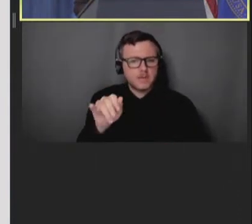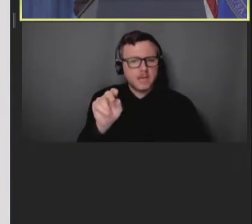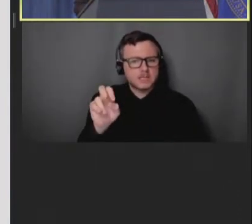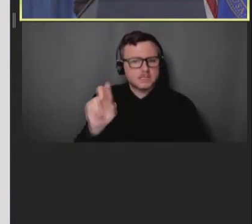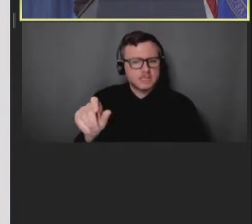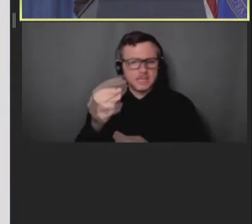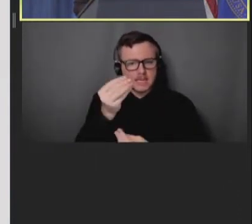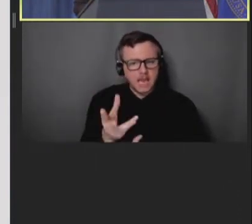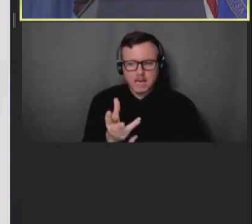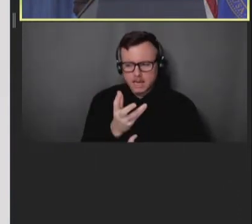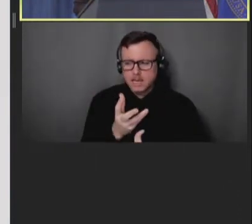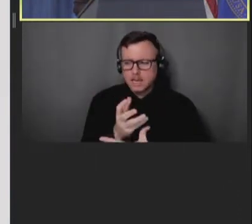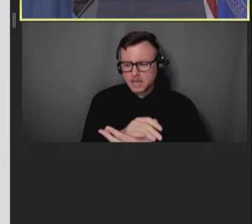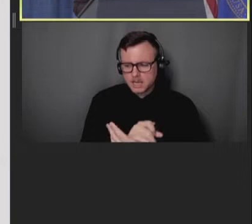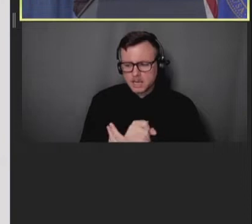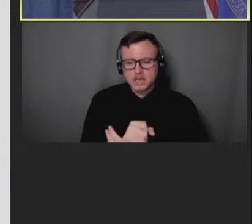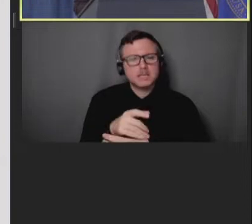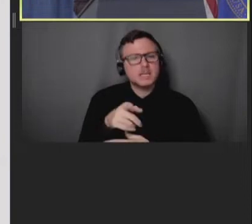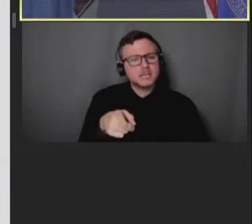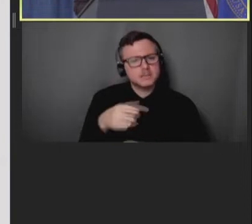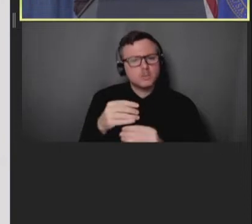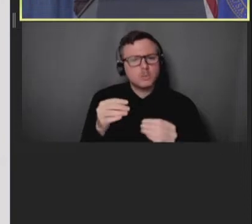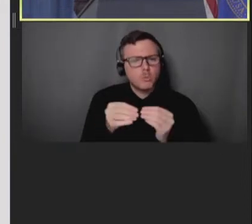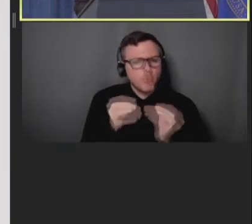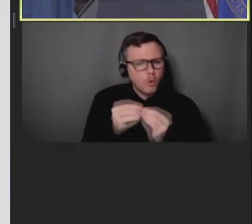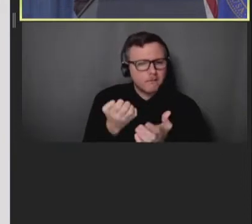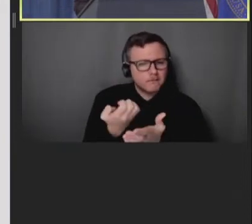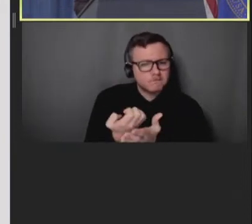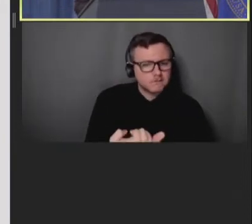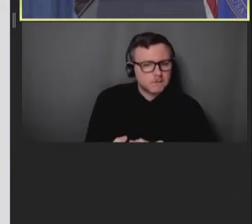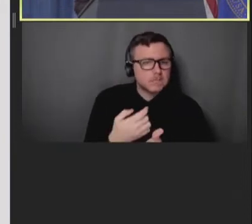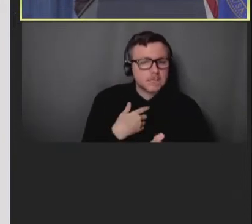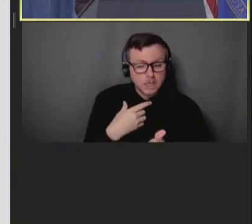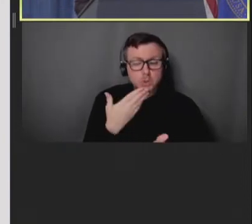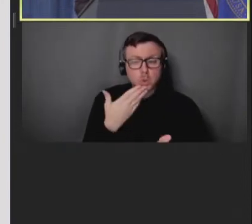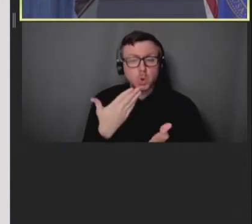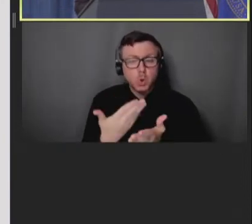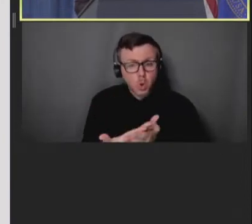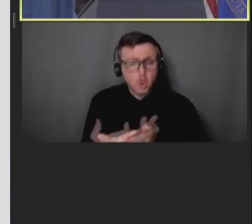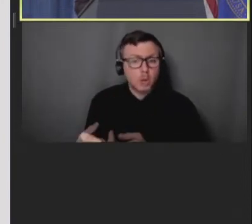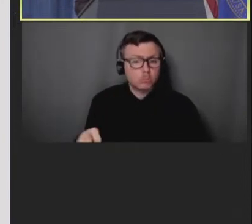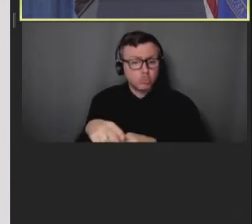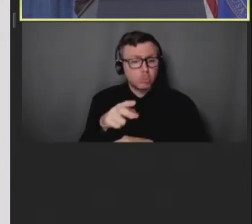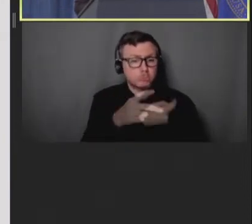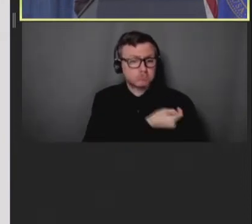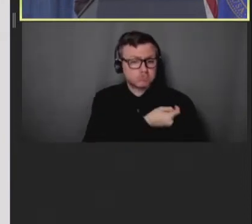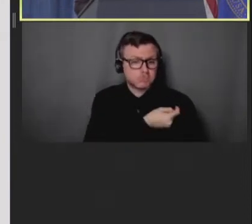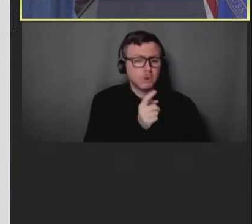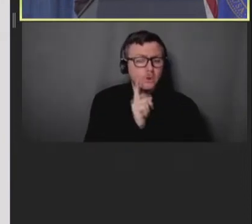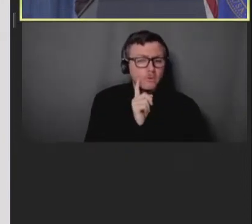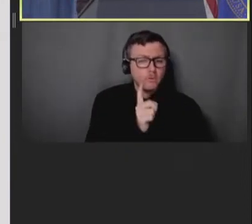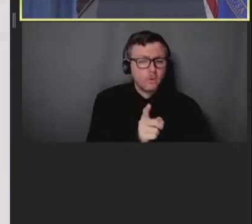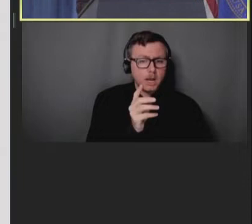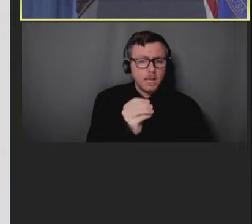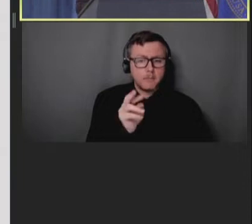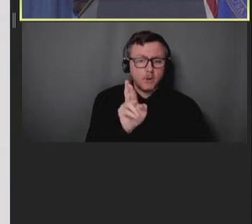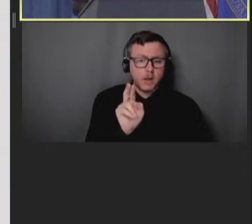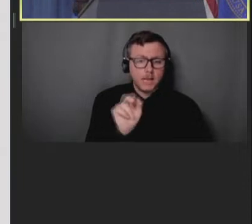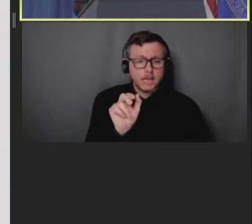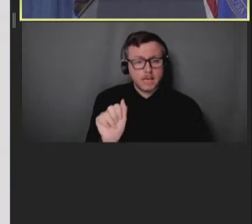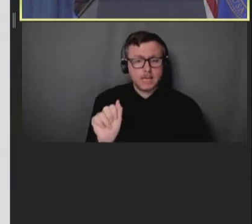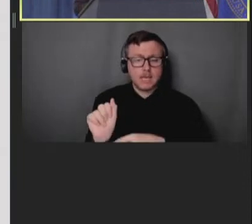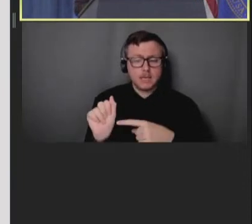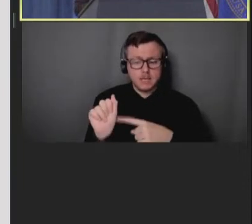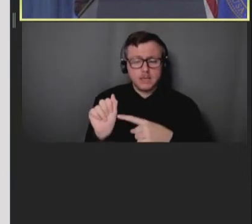is further evidence that this is indeed a very good boost for the mRNA products.